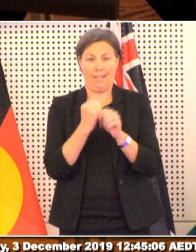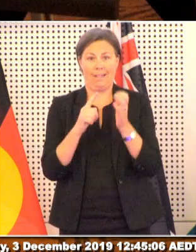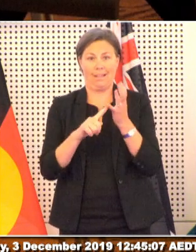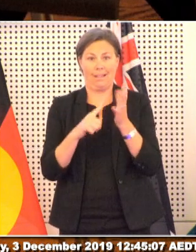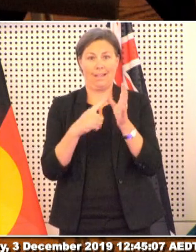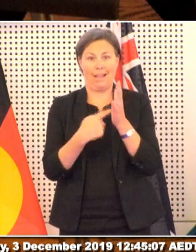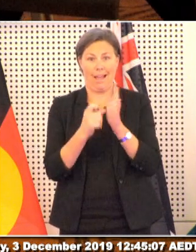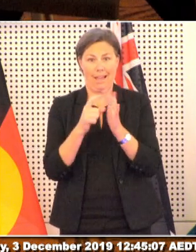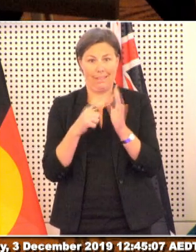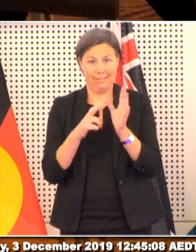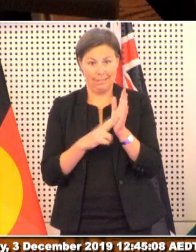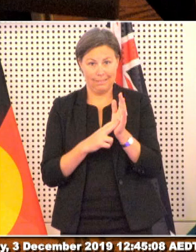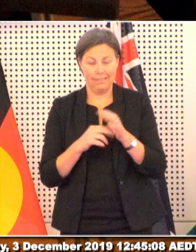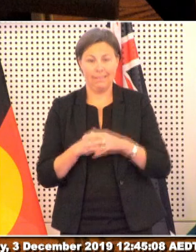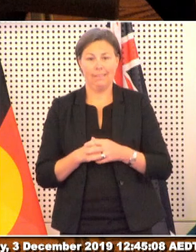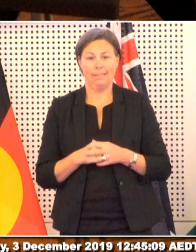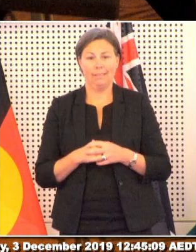Civil and Administrative Tribunal.